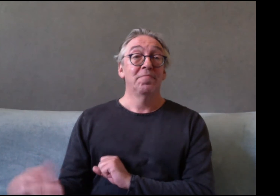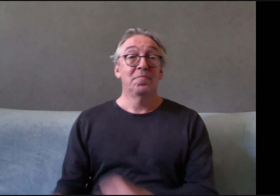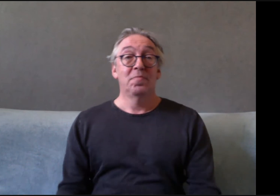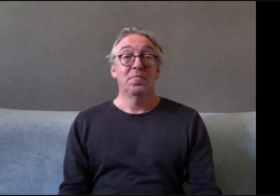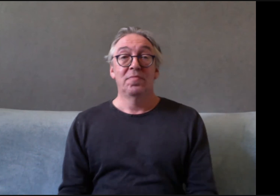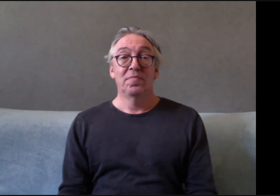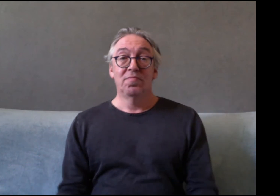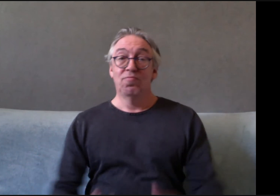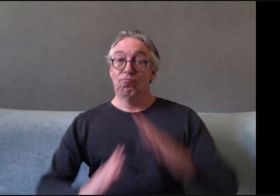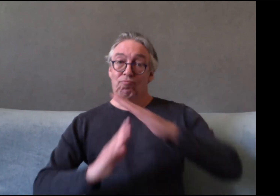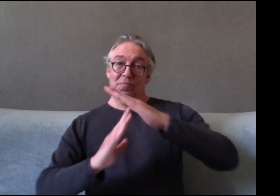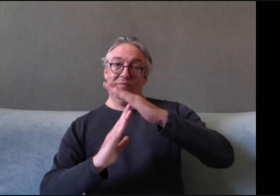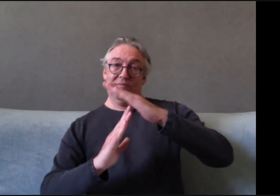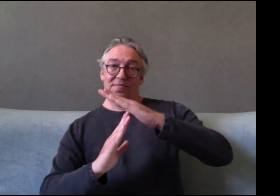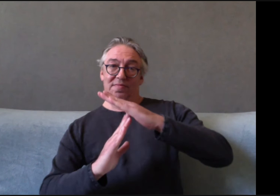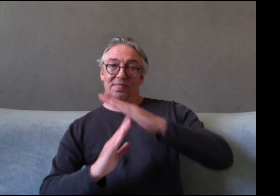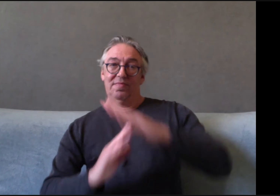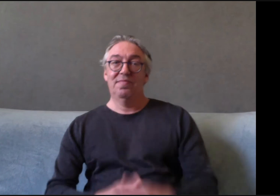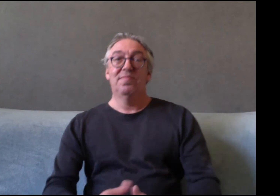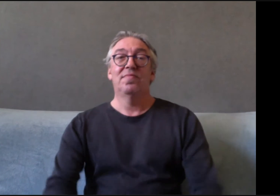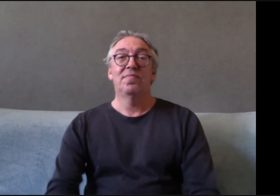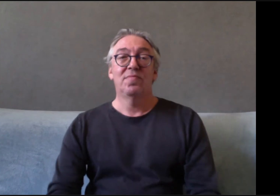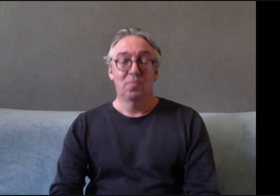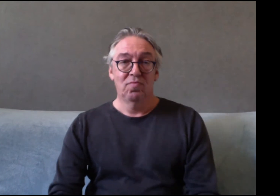André, maybe we can give the floor to Maureen?